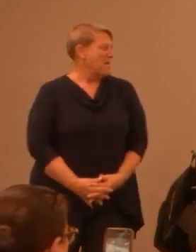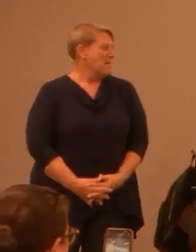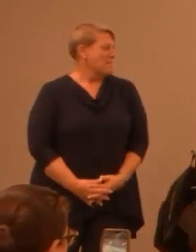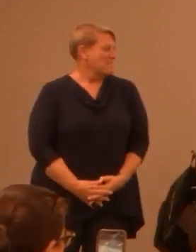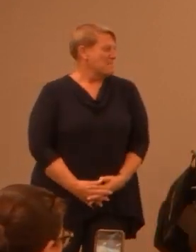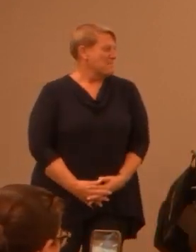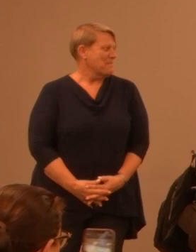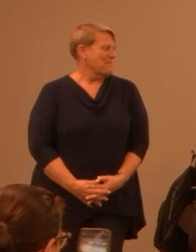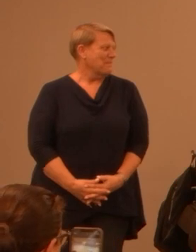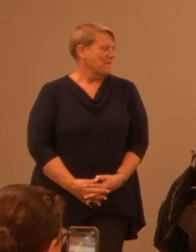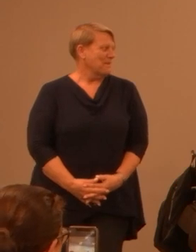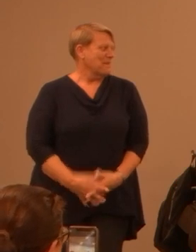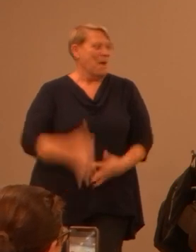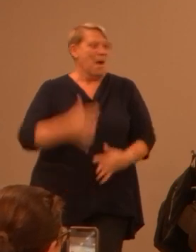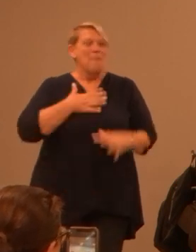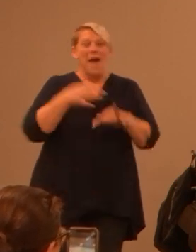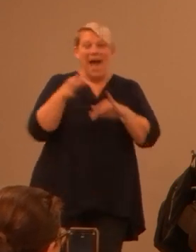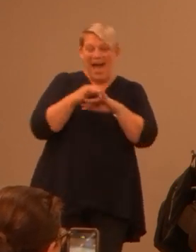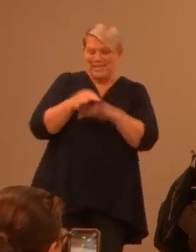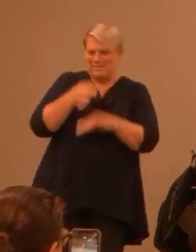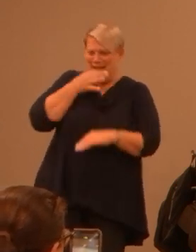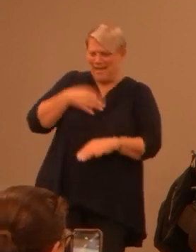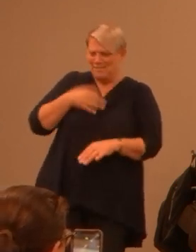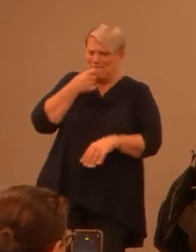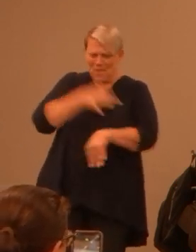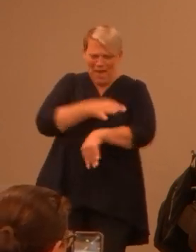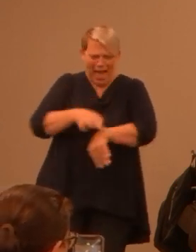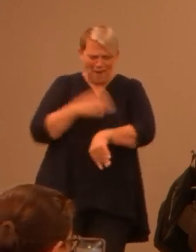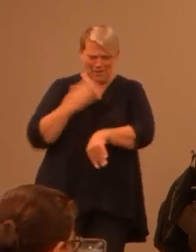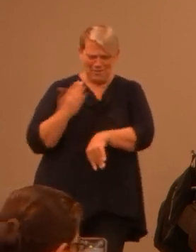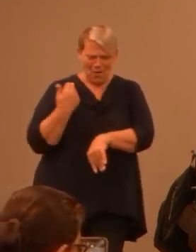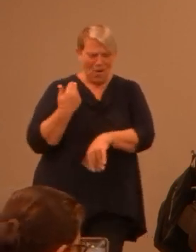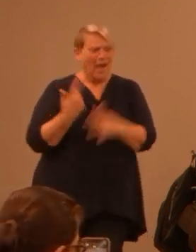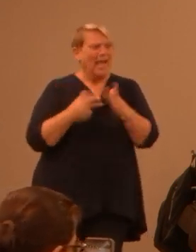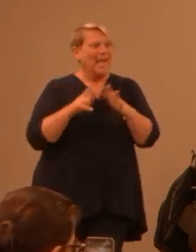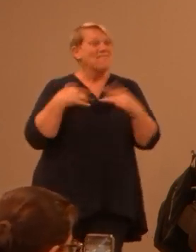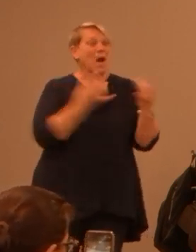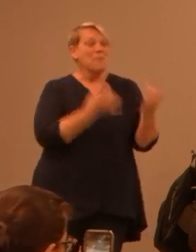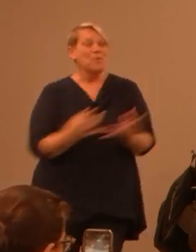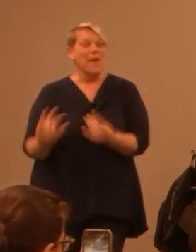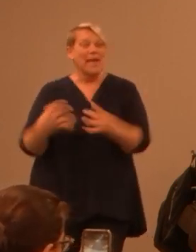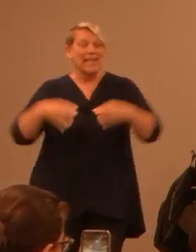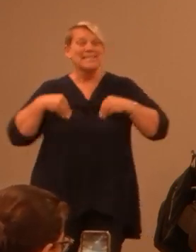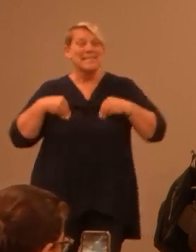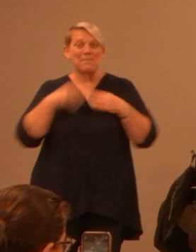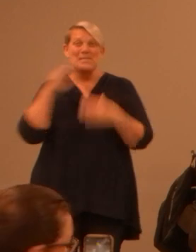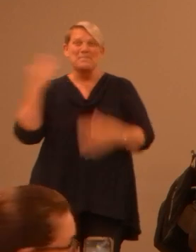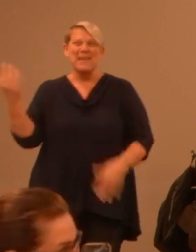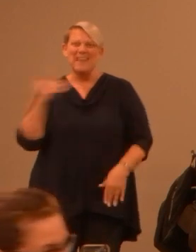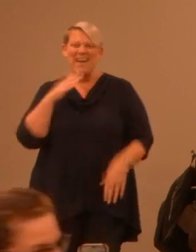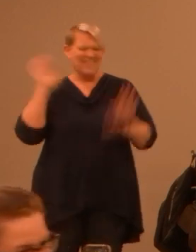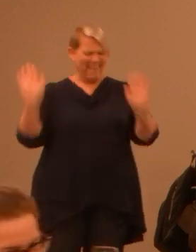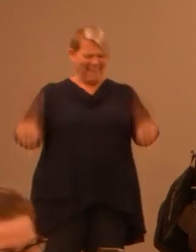My husband asked me if I had prepared an acceptance speech and I said, "it's awesome".